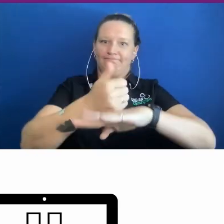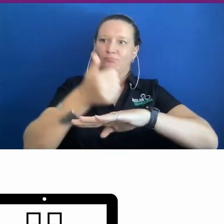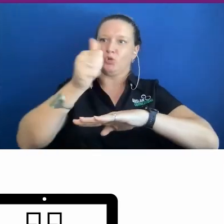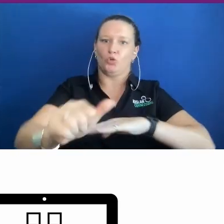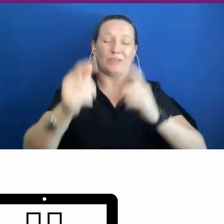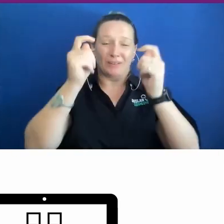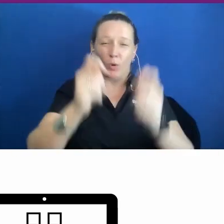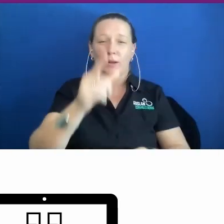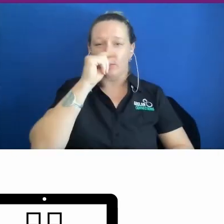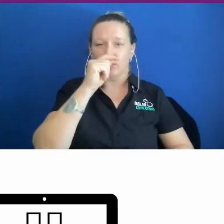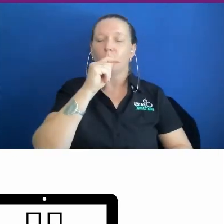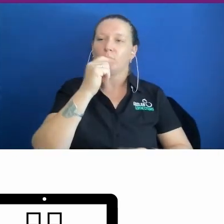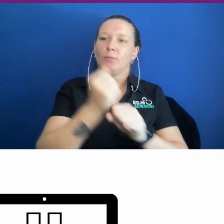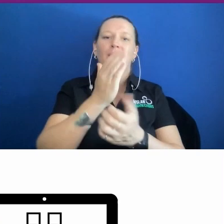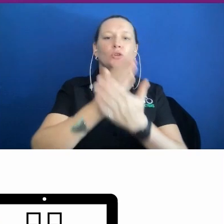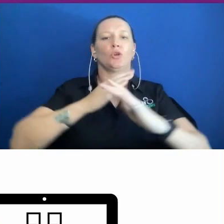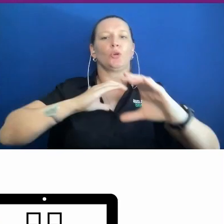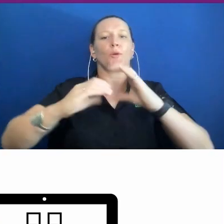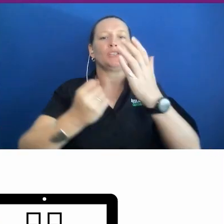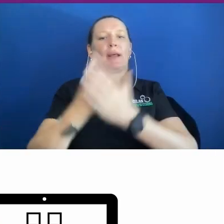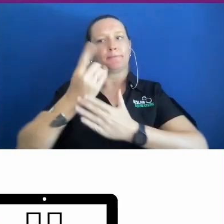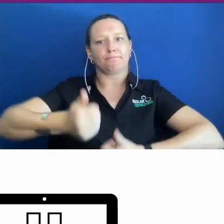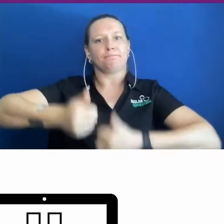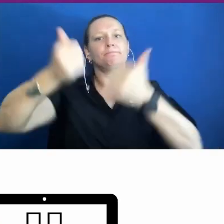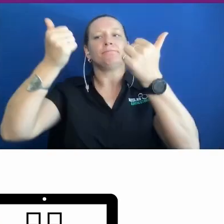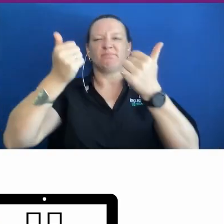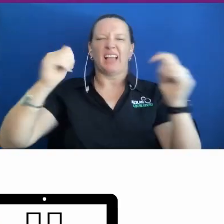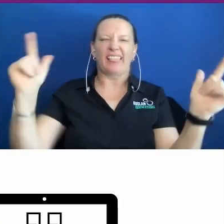outcomes and to reduce frustration for both the child and the parent as well.